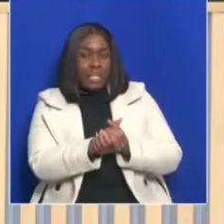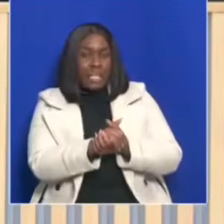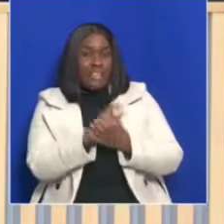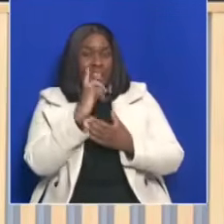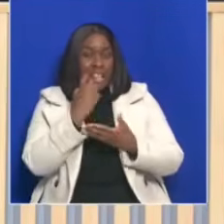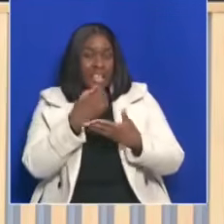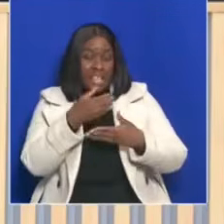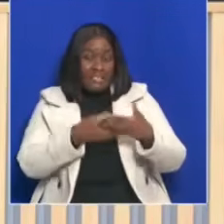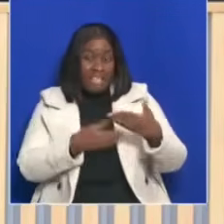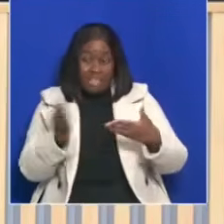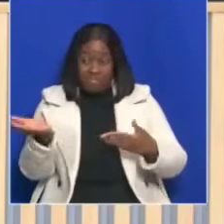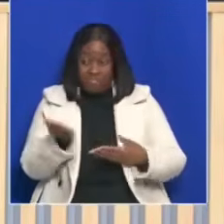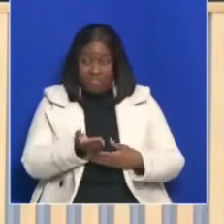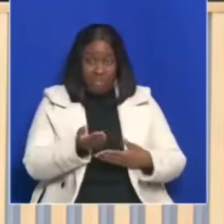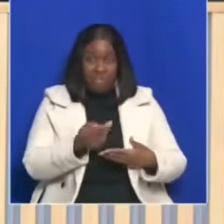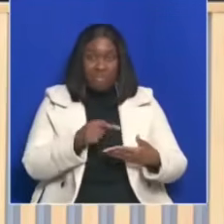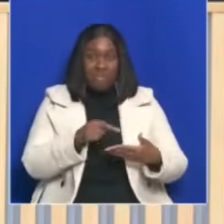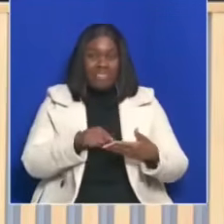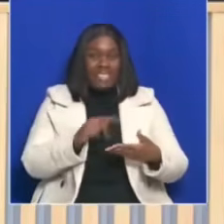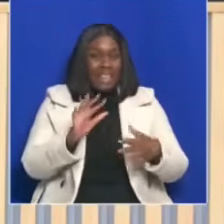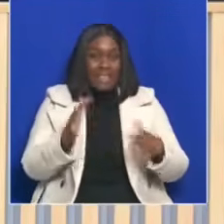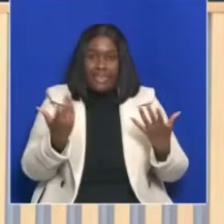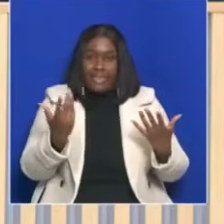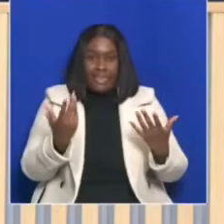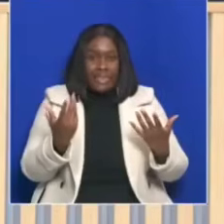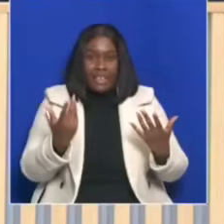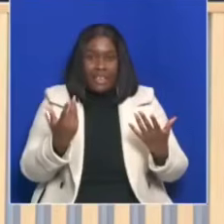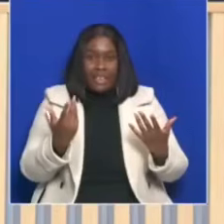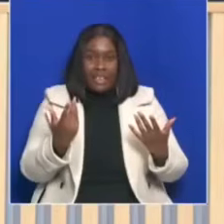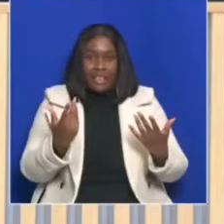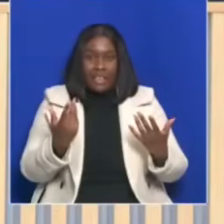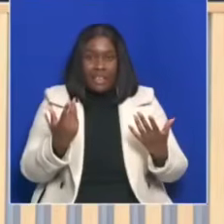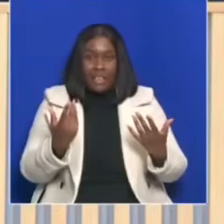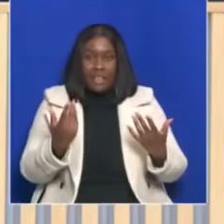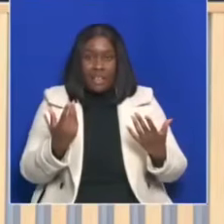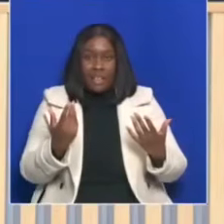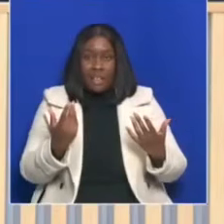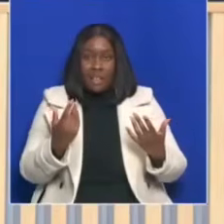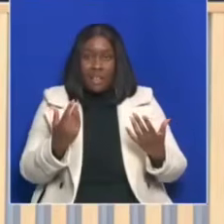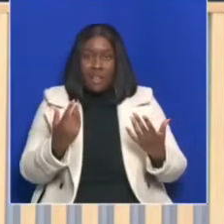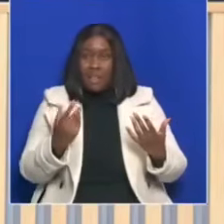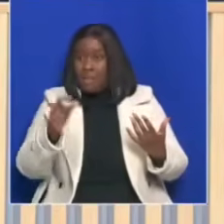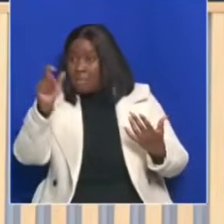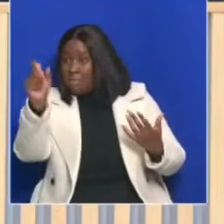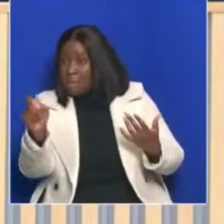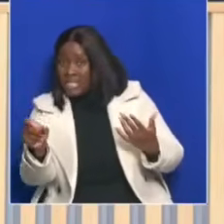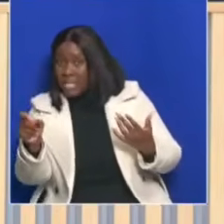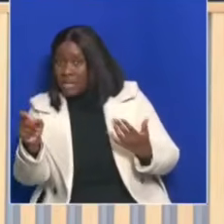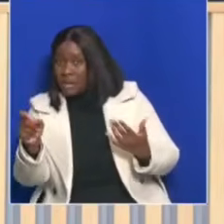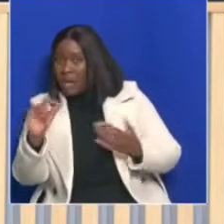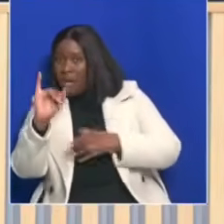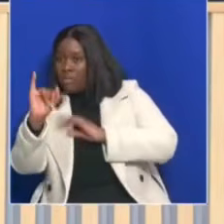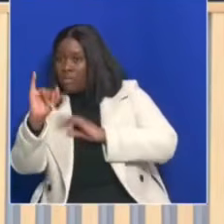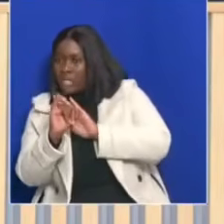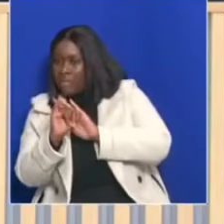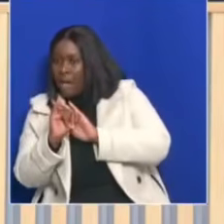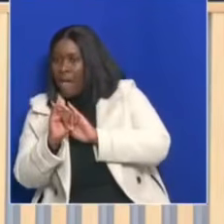there is no first opportunity to identify a suspect, open a docket, have a name, investigate